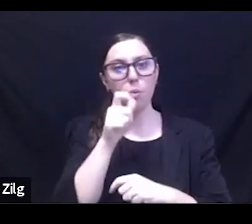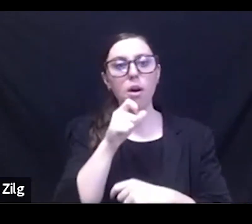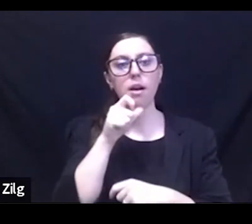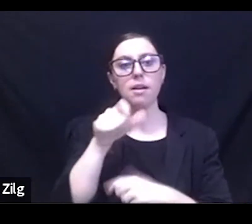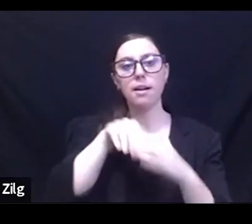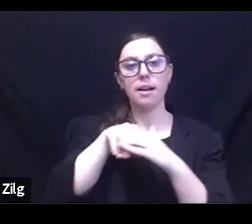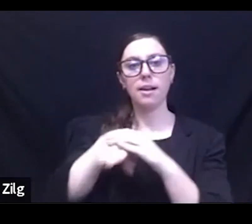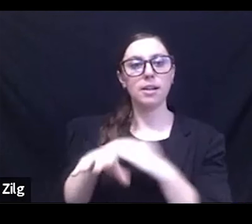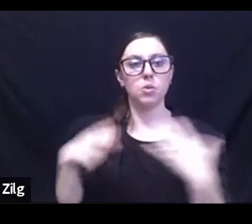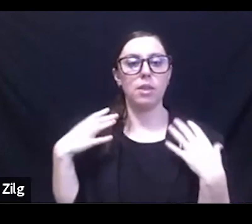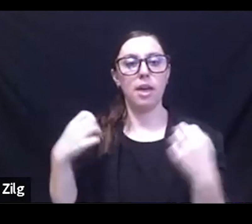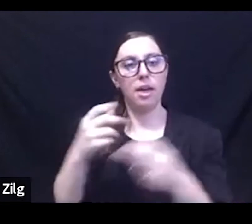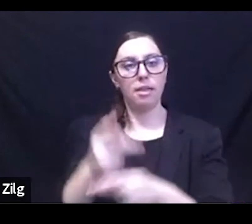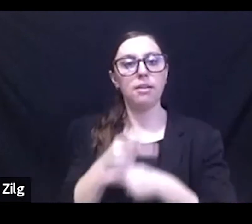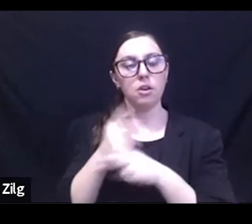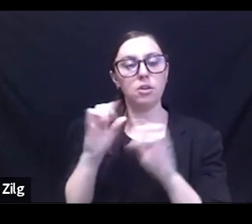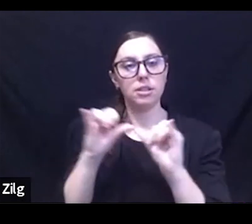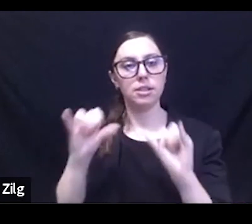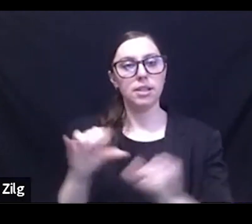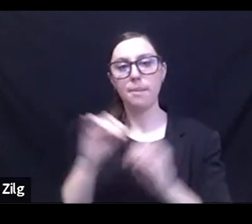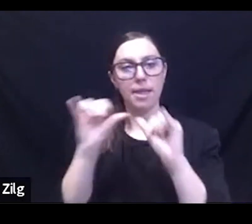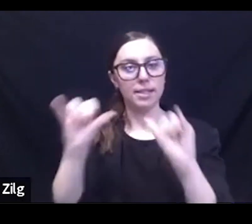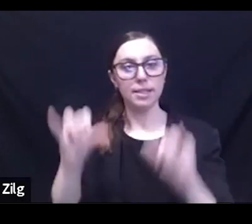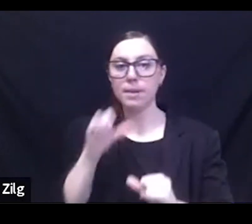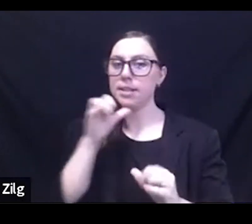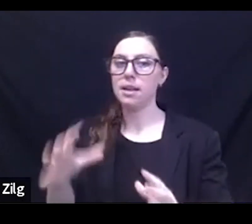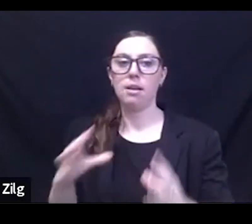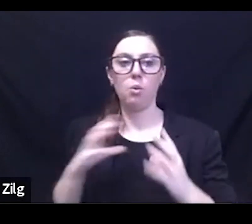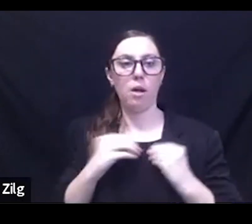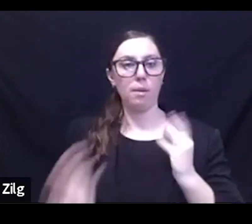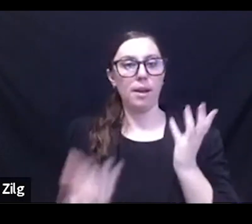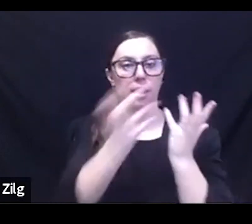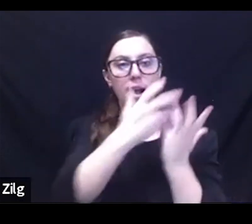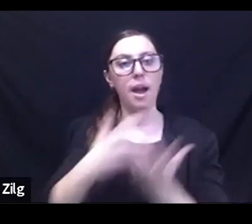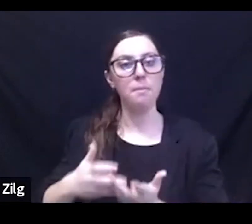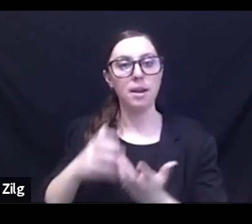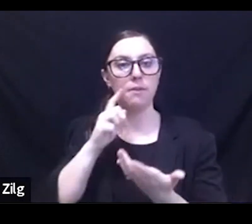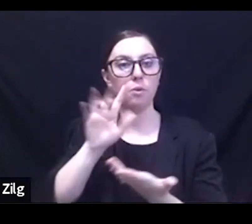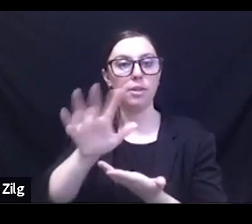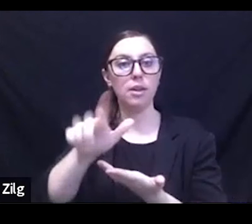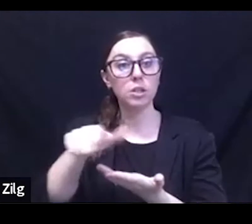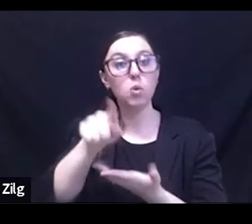somehow the system is not welcoming to them. It's not accommodating them so that they can actually